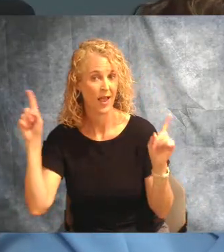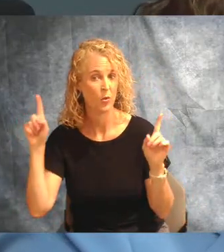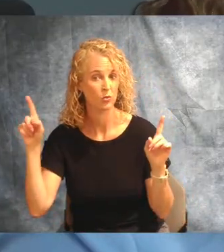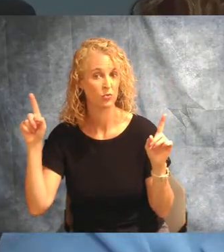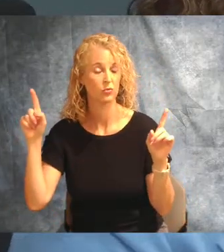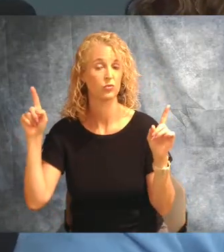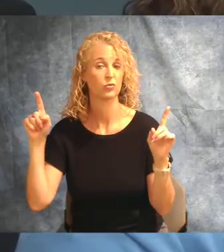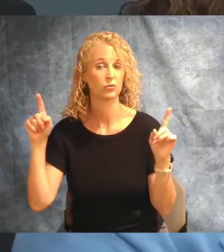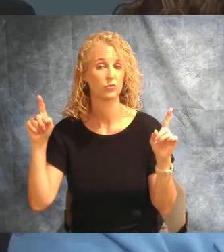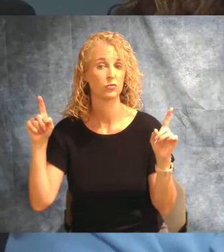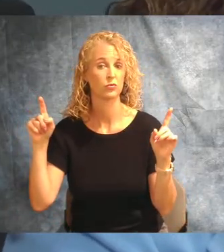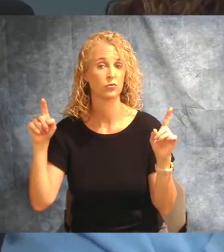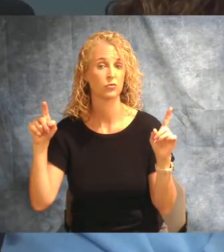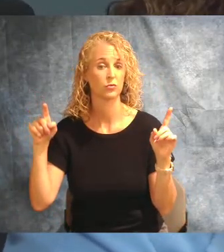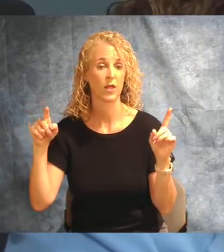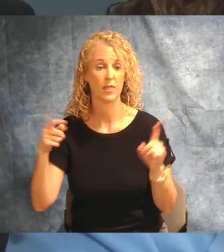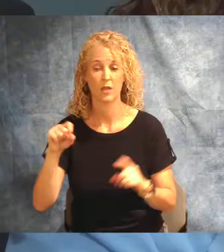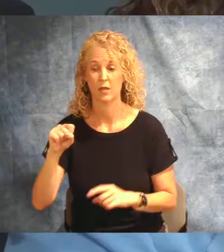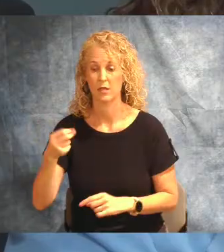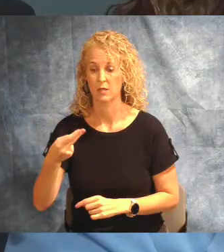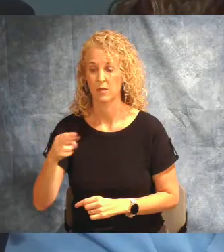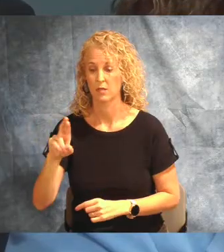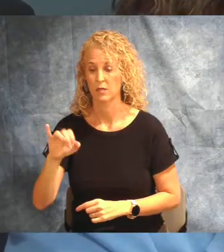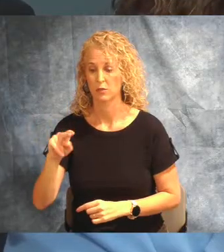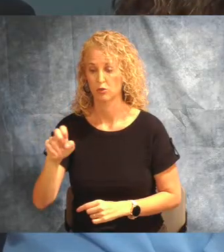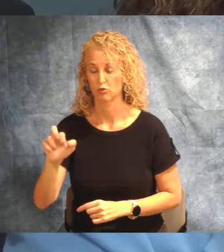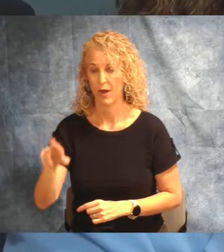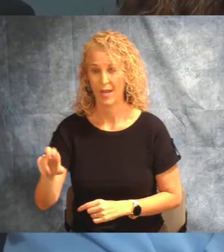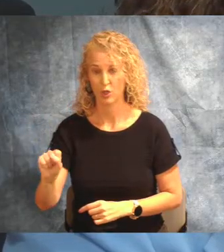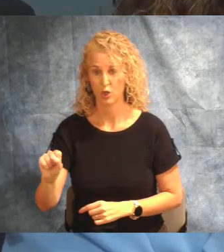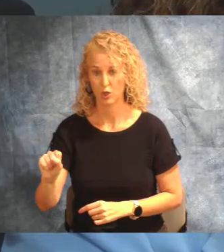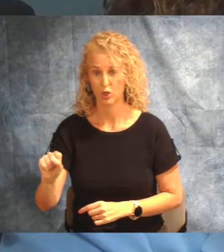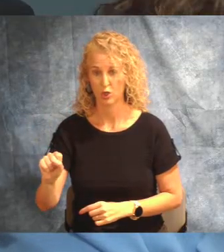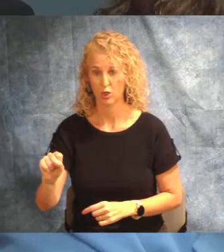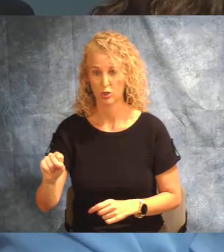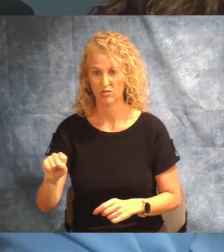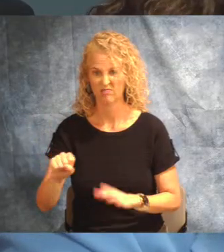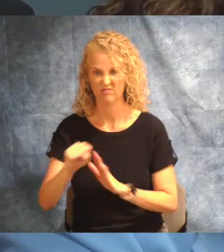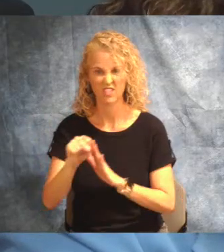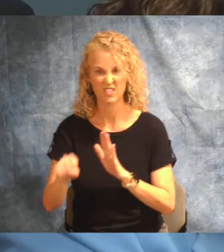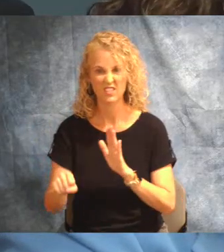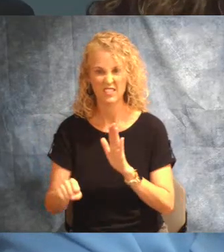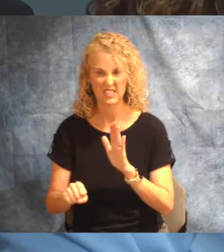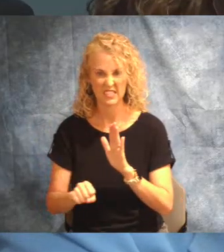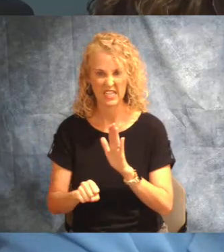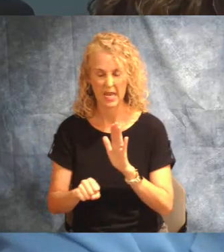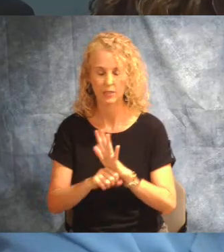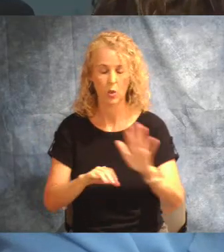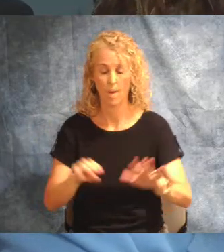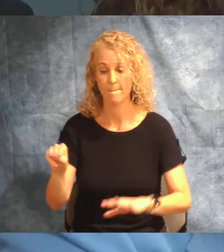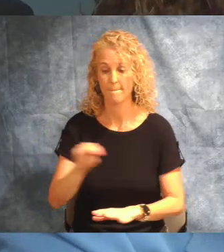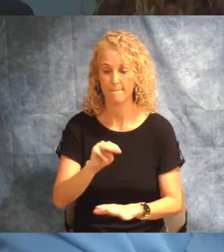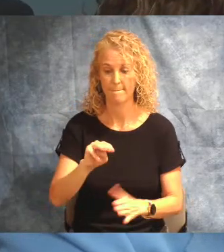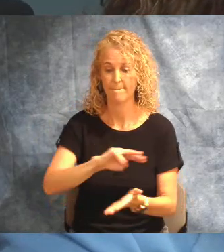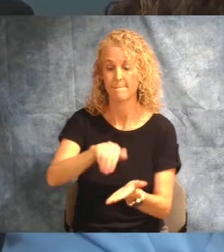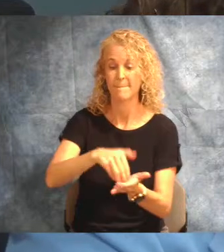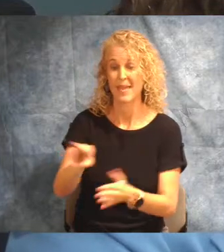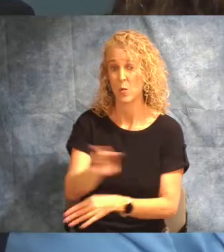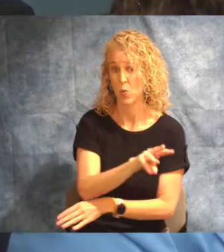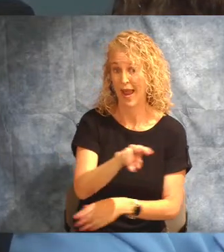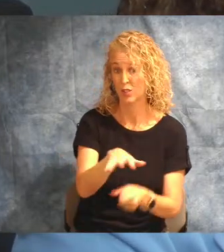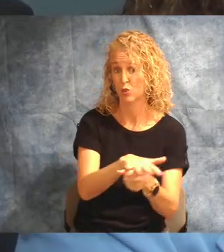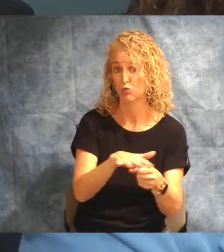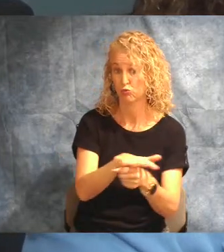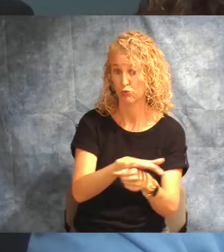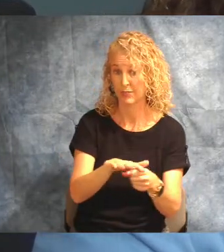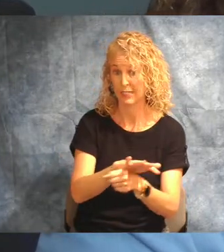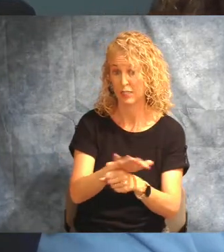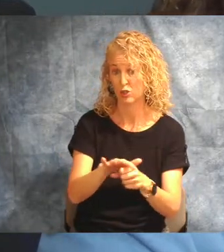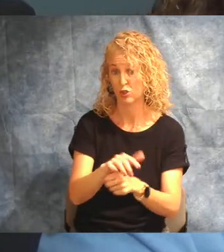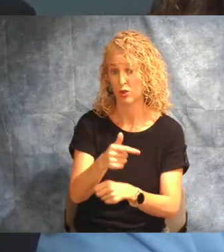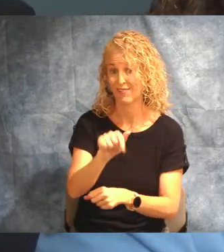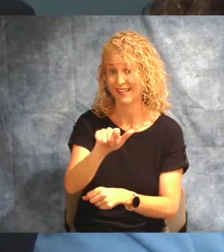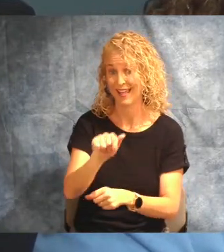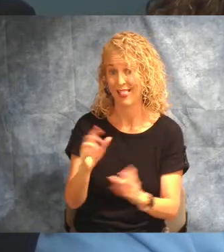the Prince Hall Shriners statewide, not statewide, Midwest regional gala conference will take place.